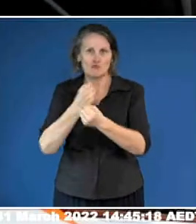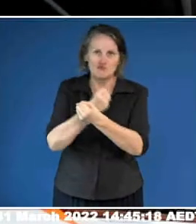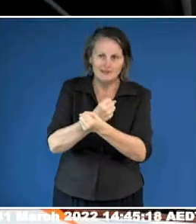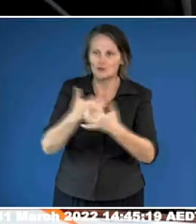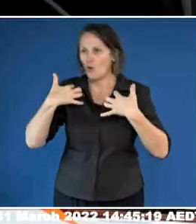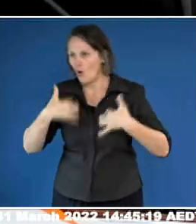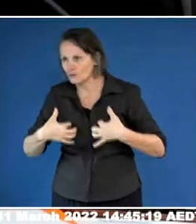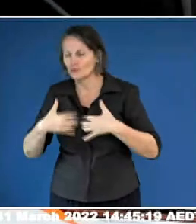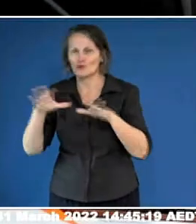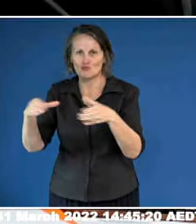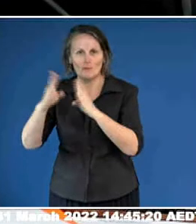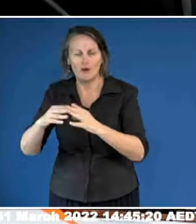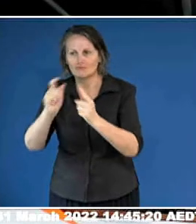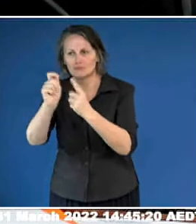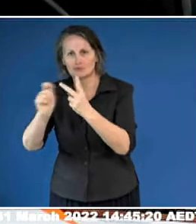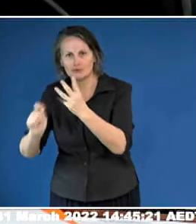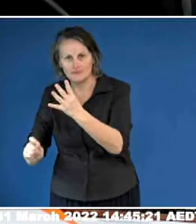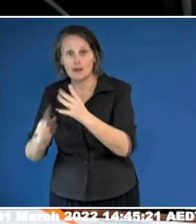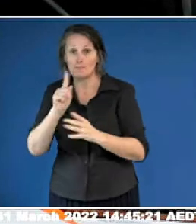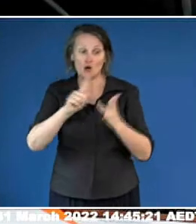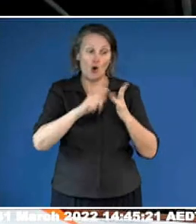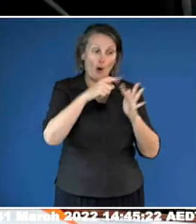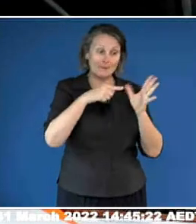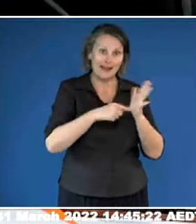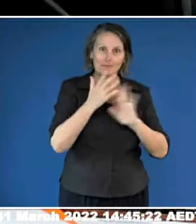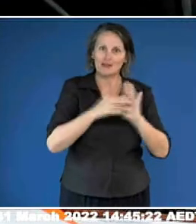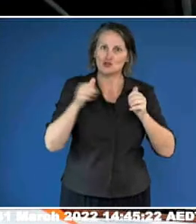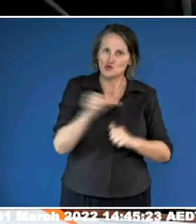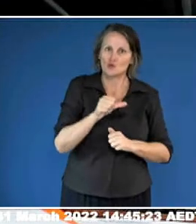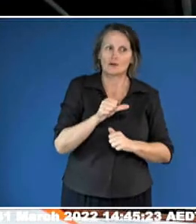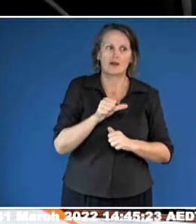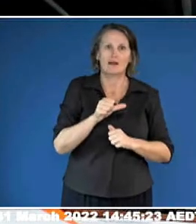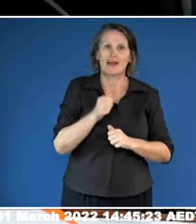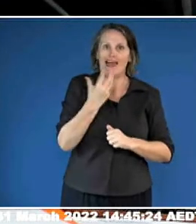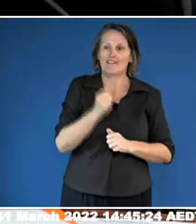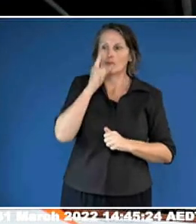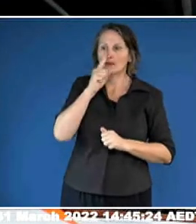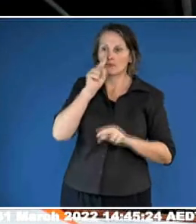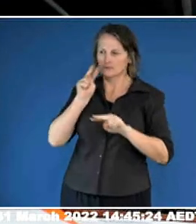opportunity to go in and visit and see what's going on, and respond to allegations that breach the Convention --